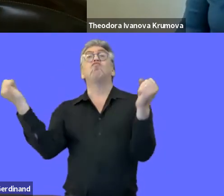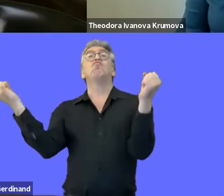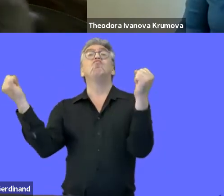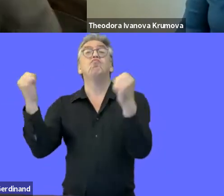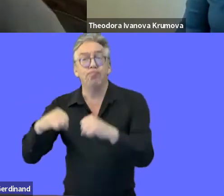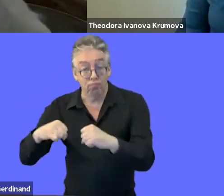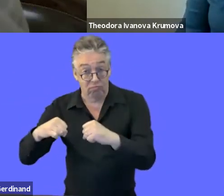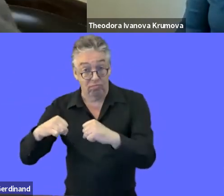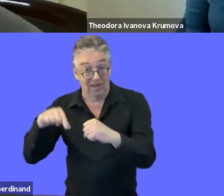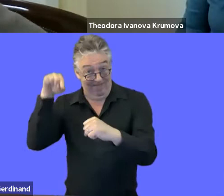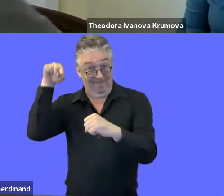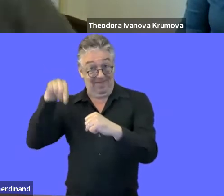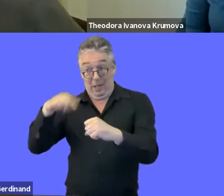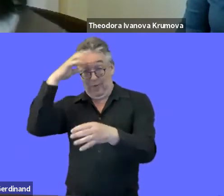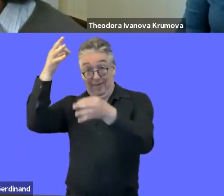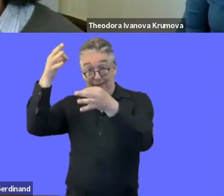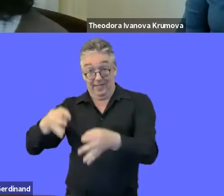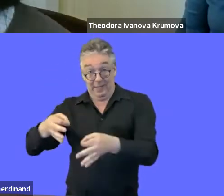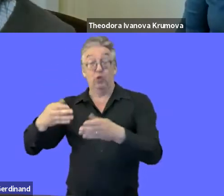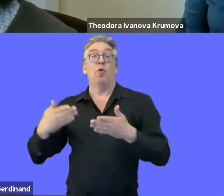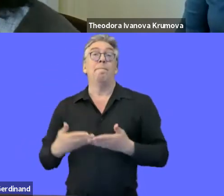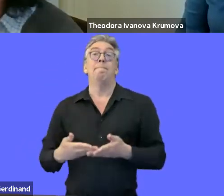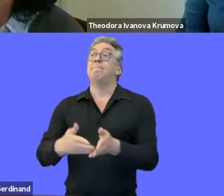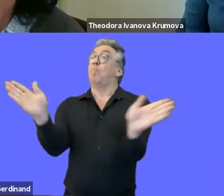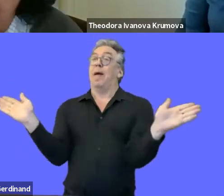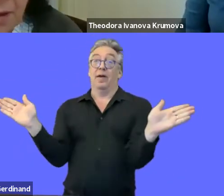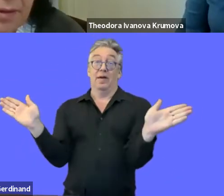They will be published and made public but the author,